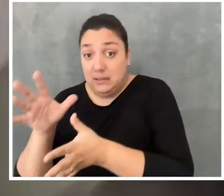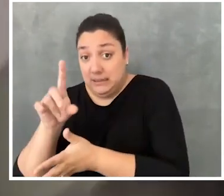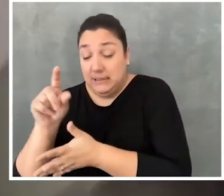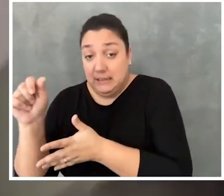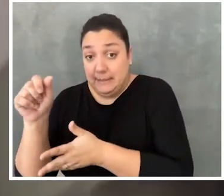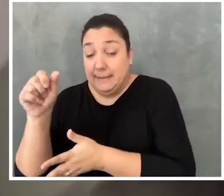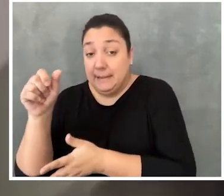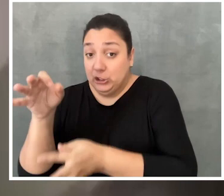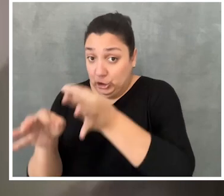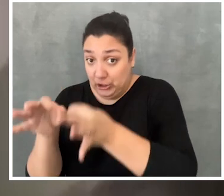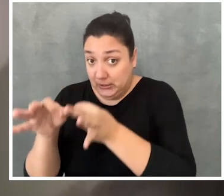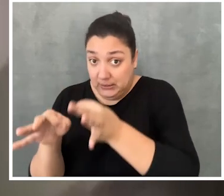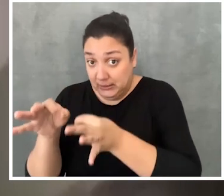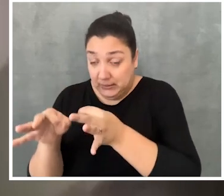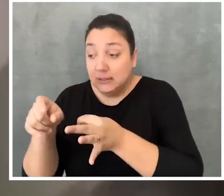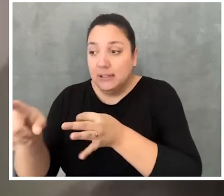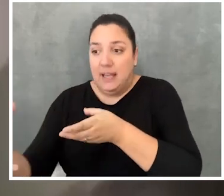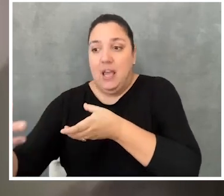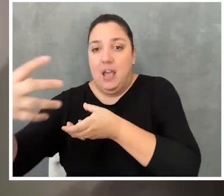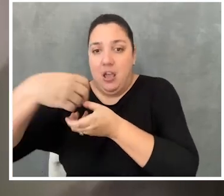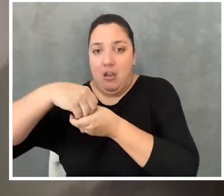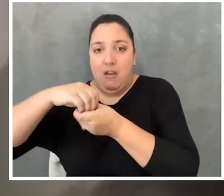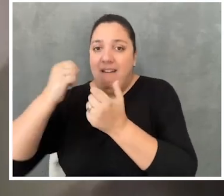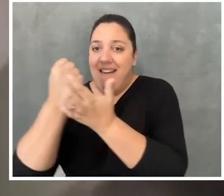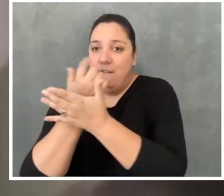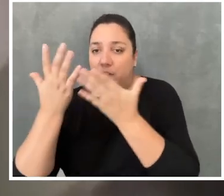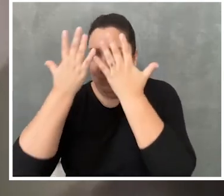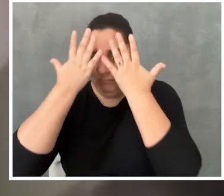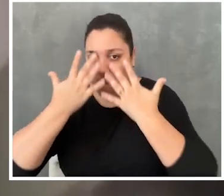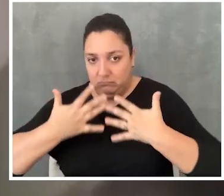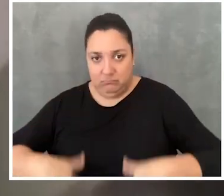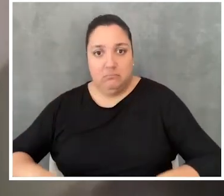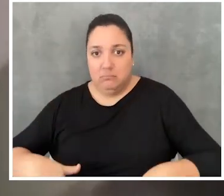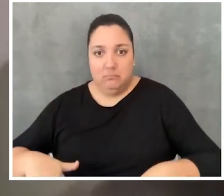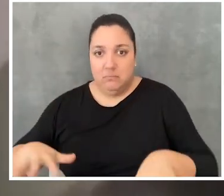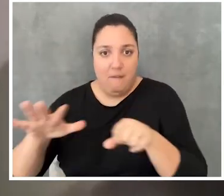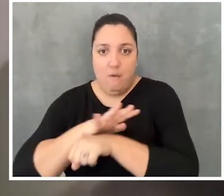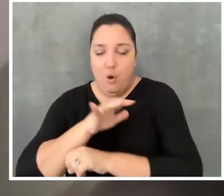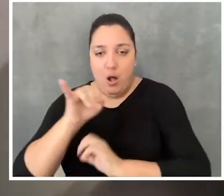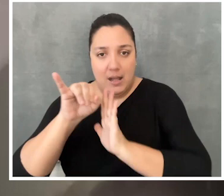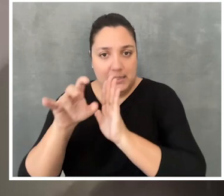embraces all aspects of a person's identity and makes sure that